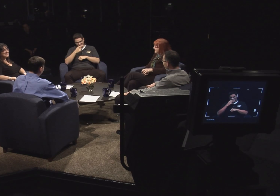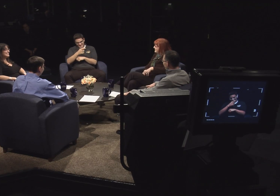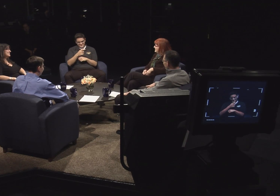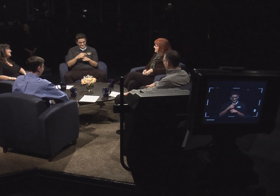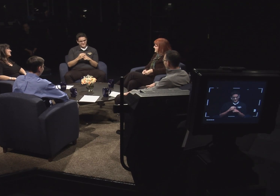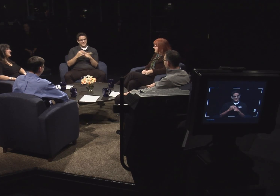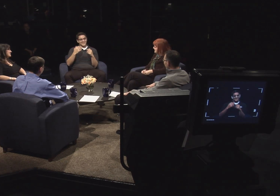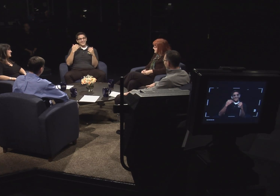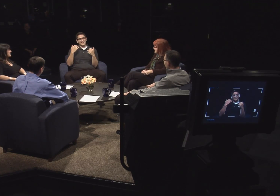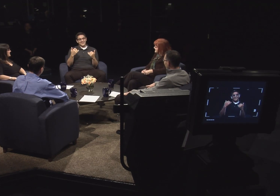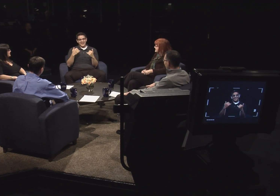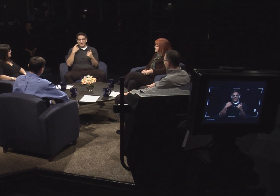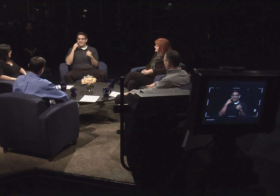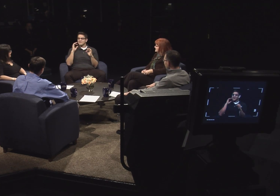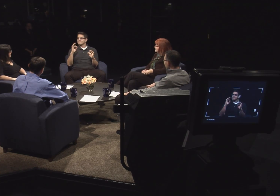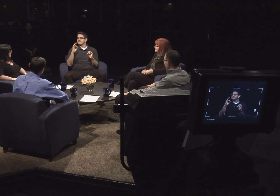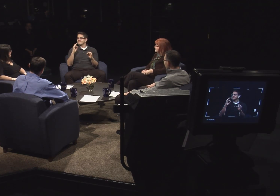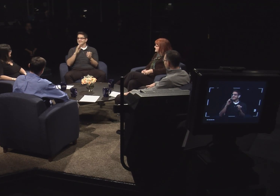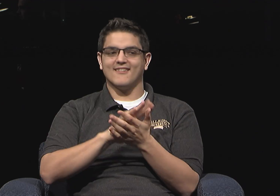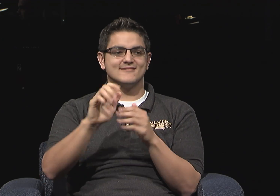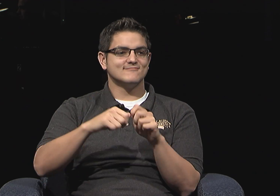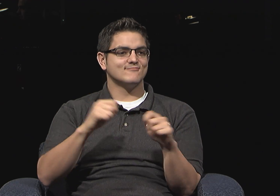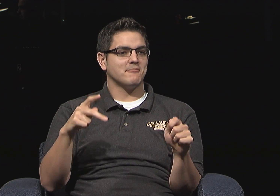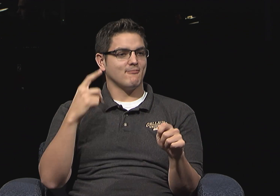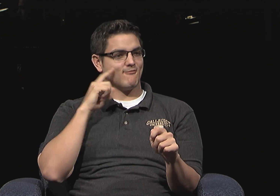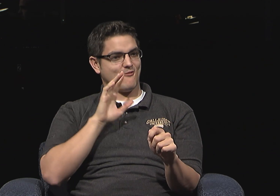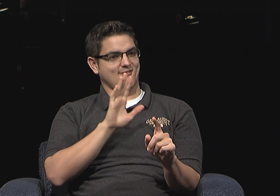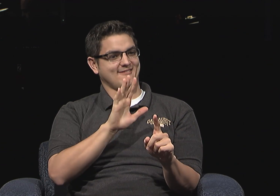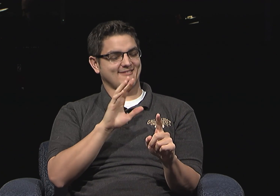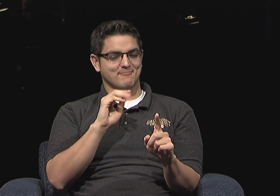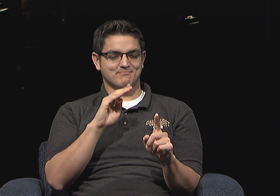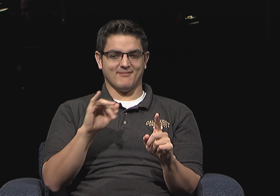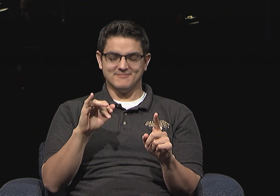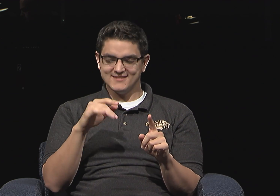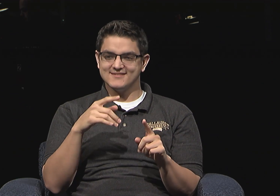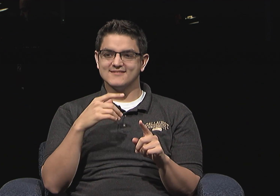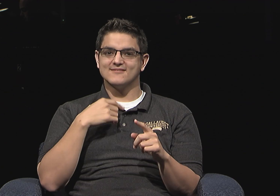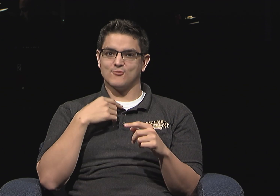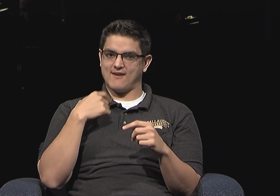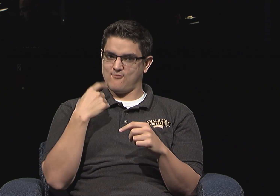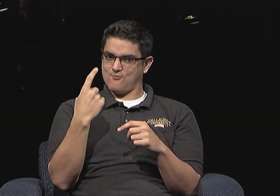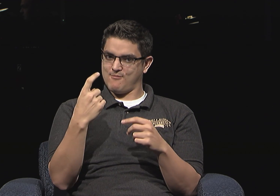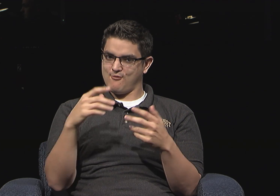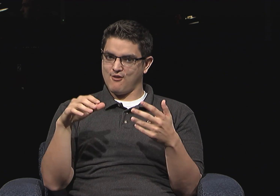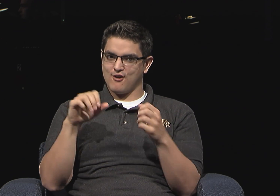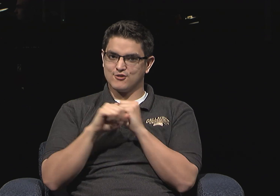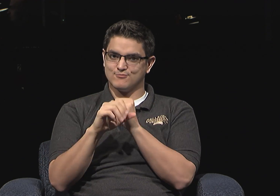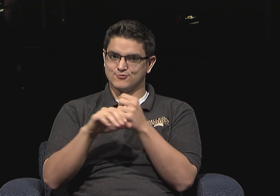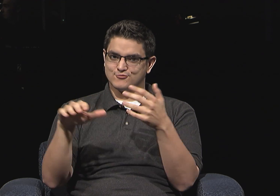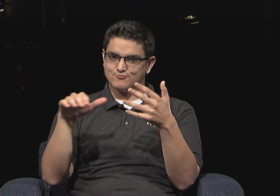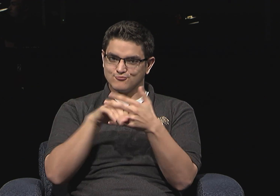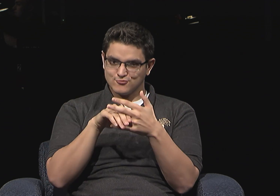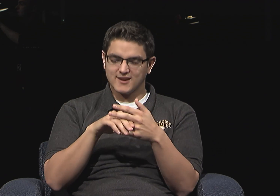Ha, ha, that's true! I think that's a good way to wrap this up this segment on Bummy. We're going to have one more commercial break,